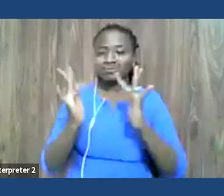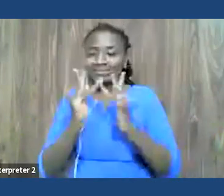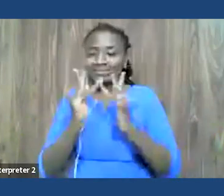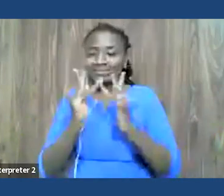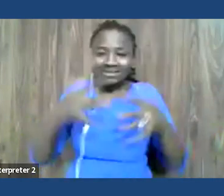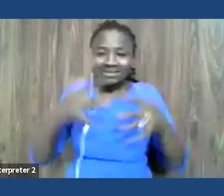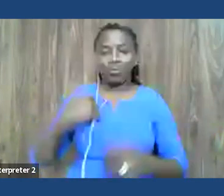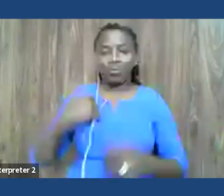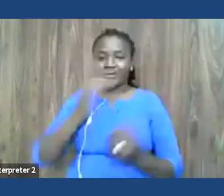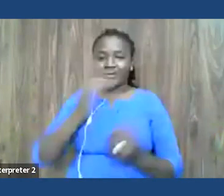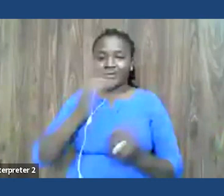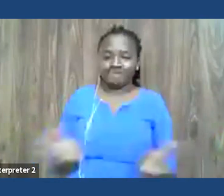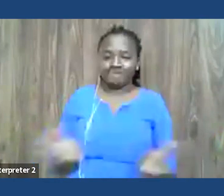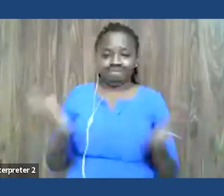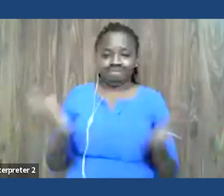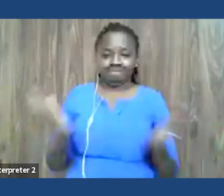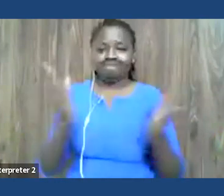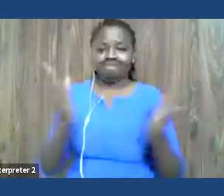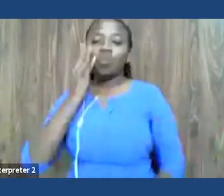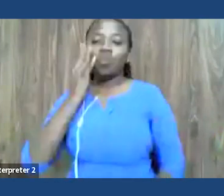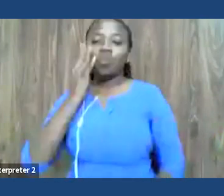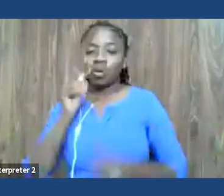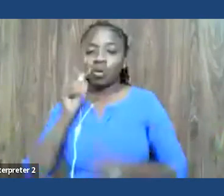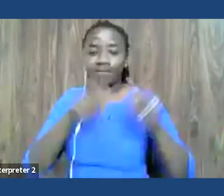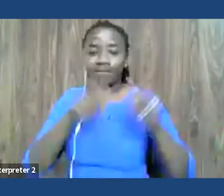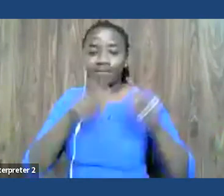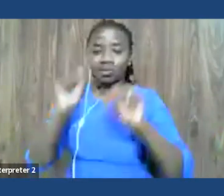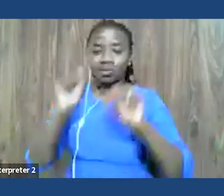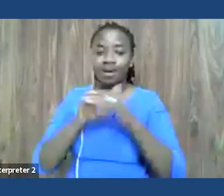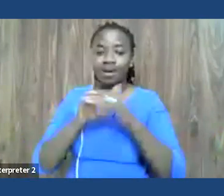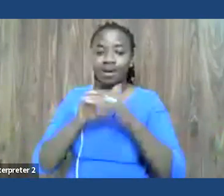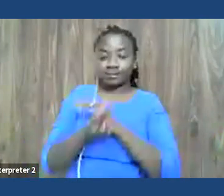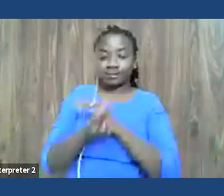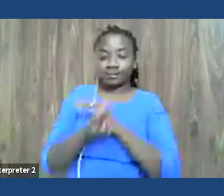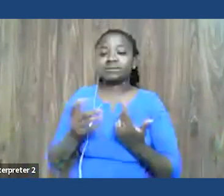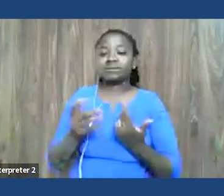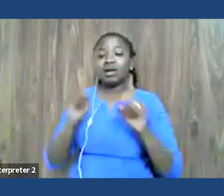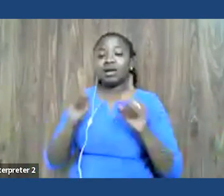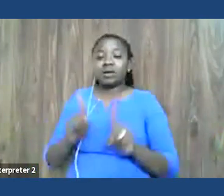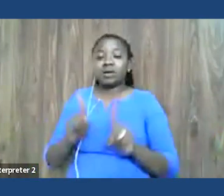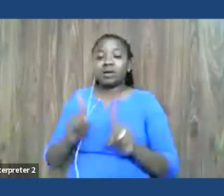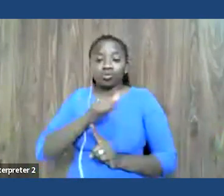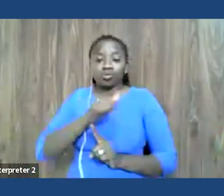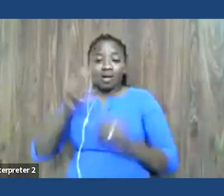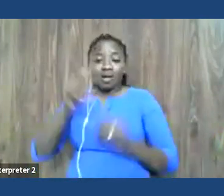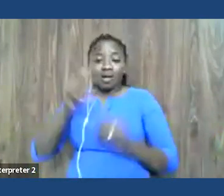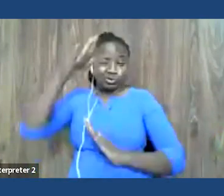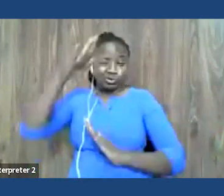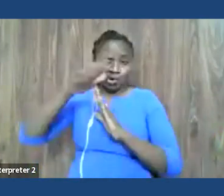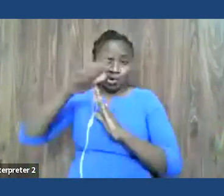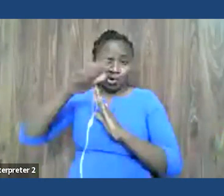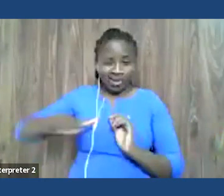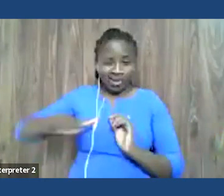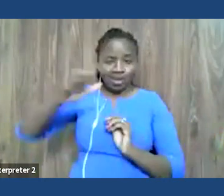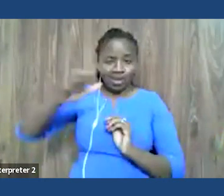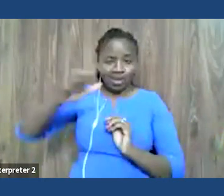The third area -- and when Frances love to talk about is user friendly is user accessible